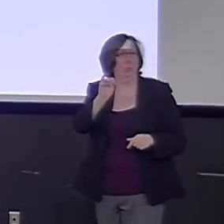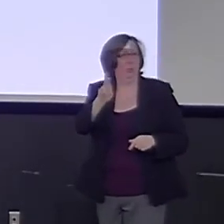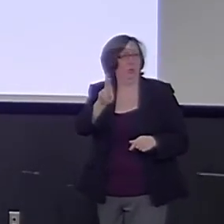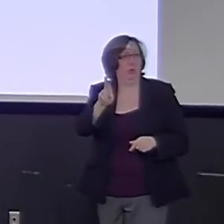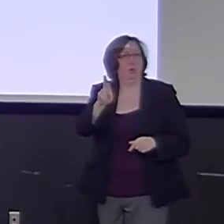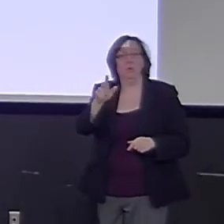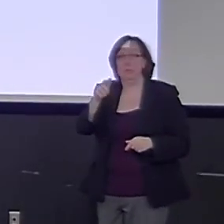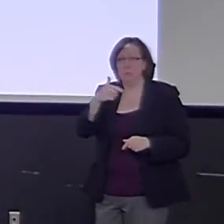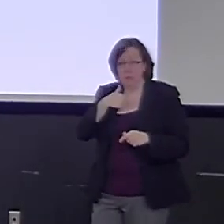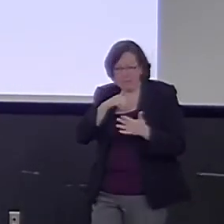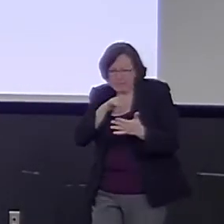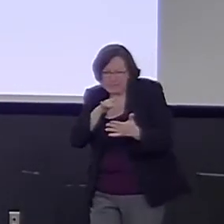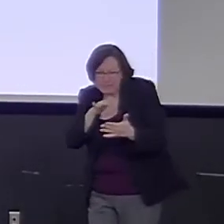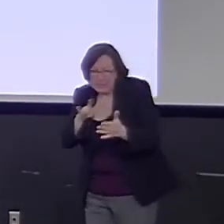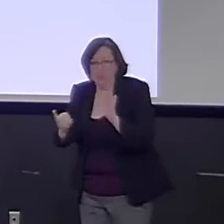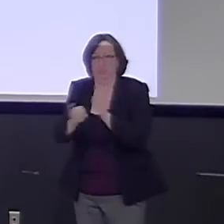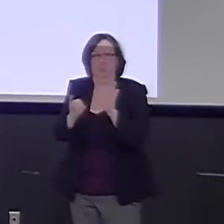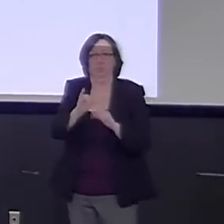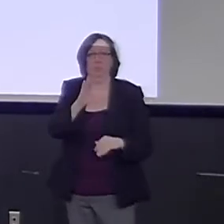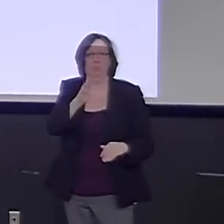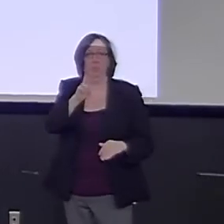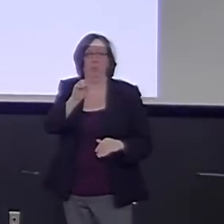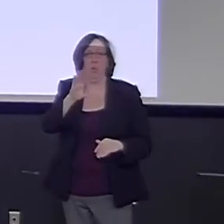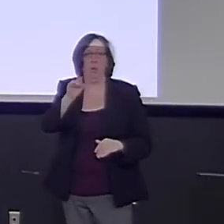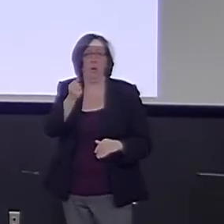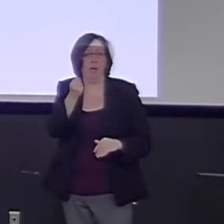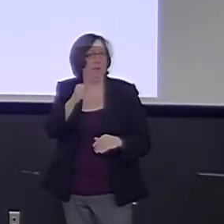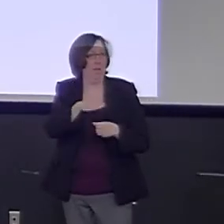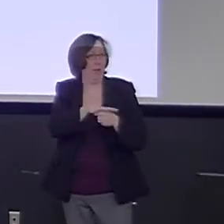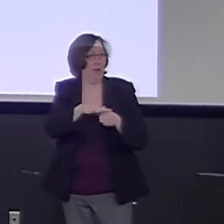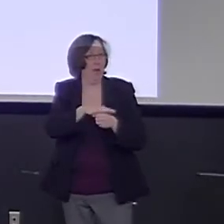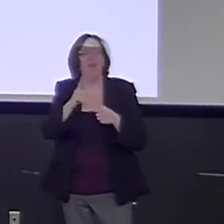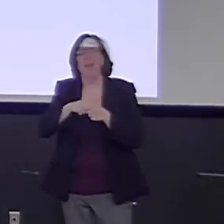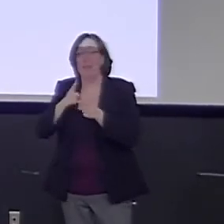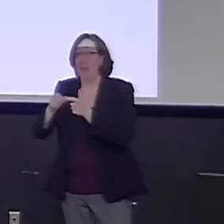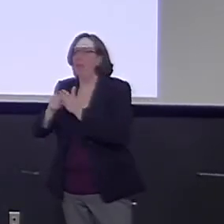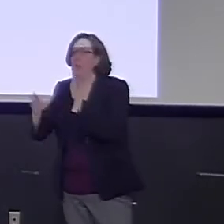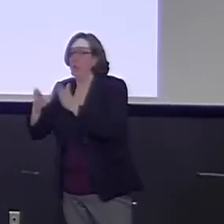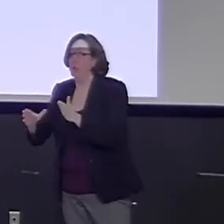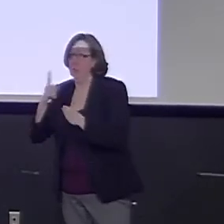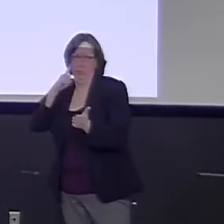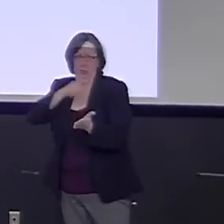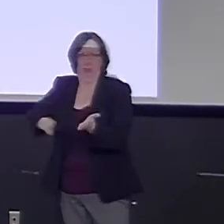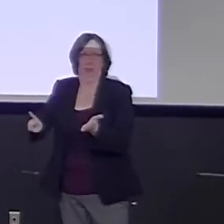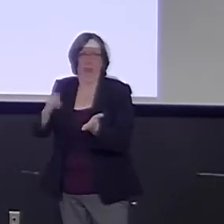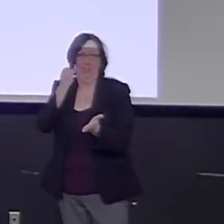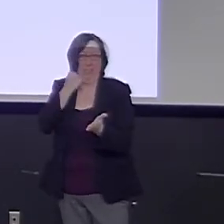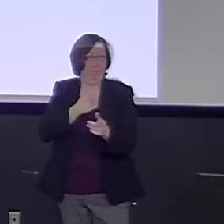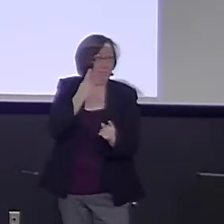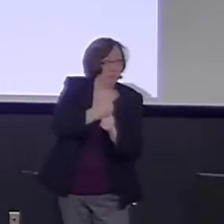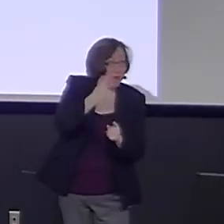and then always the surgeon would go in and check whether I got it right or not. And so he would do his